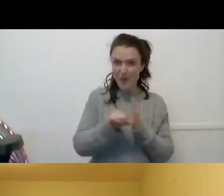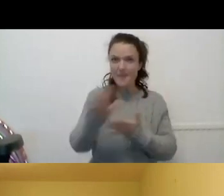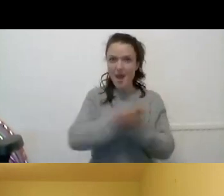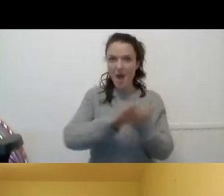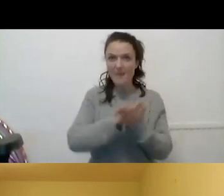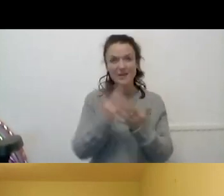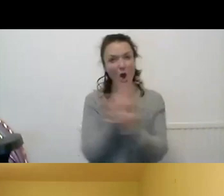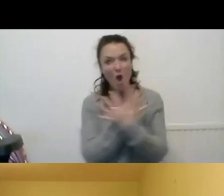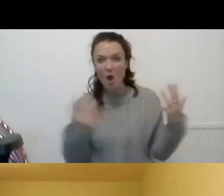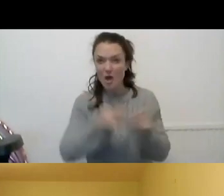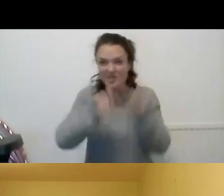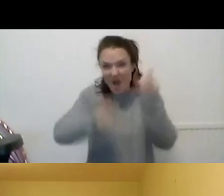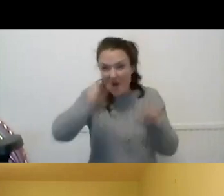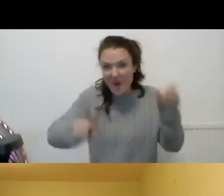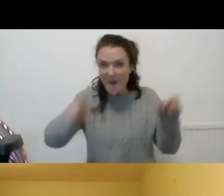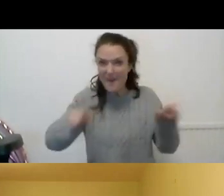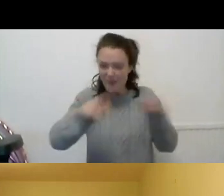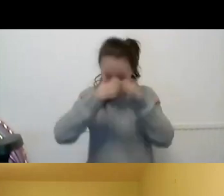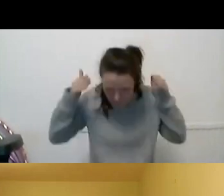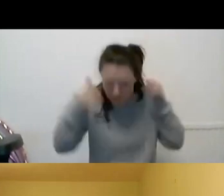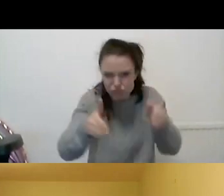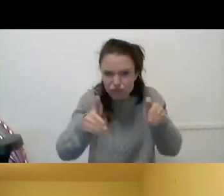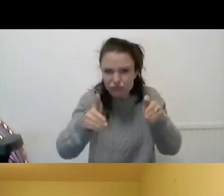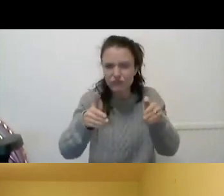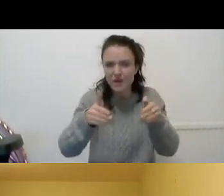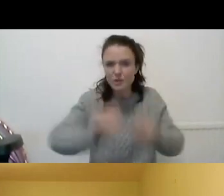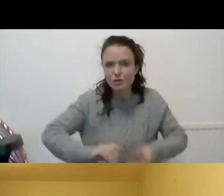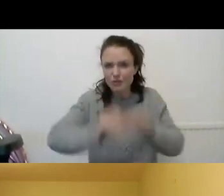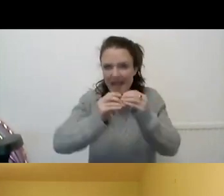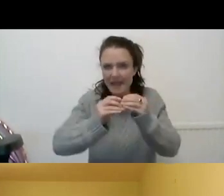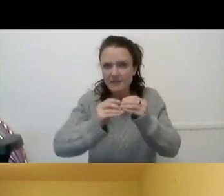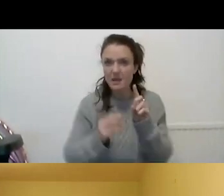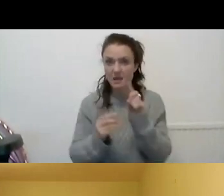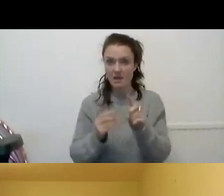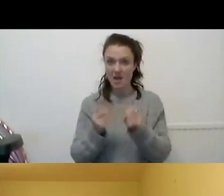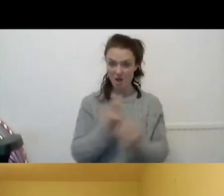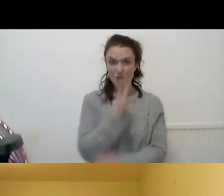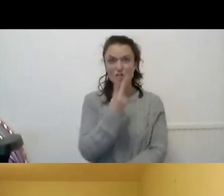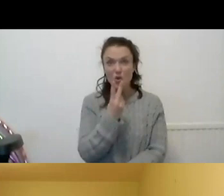So there's me and there's over 200 people in the Bristol vaccine research team who were involved